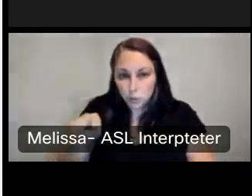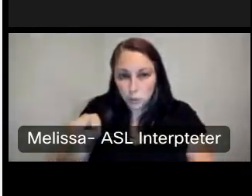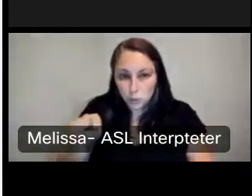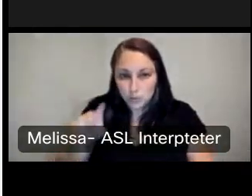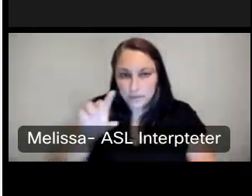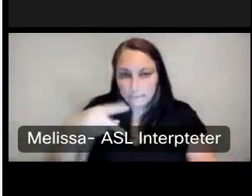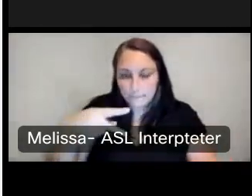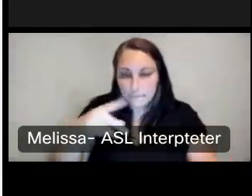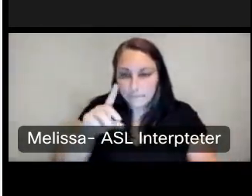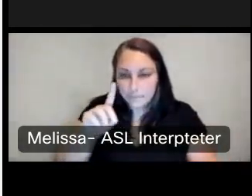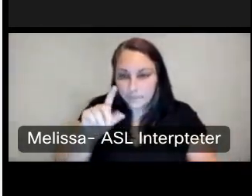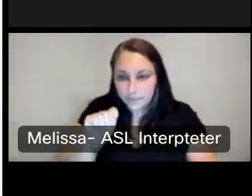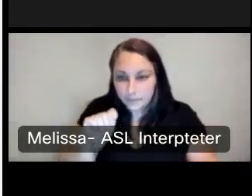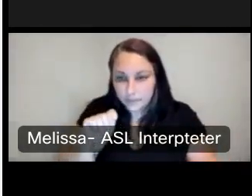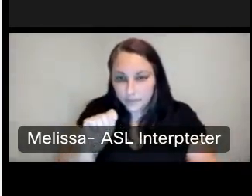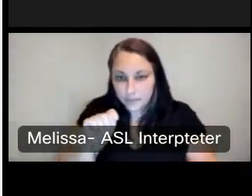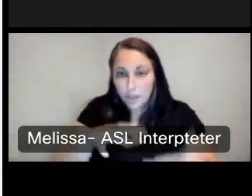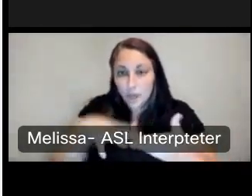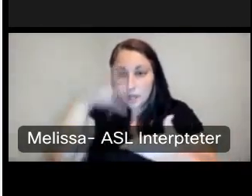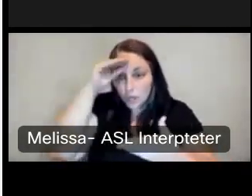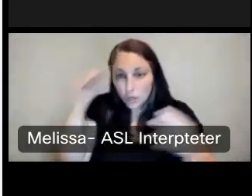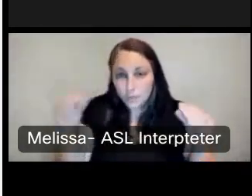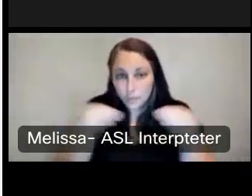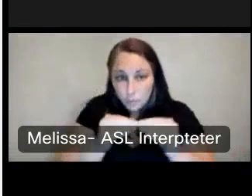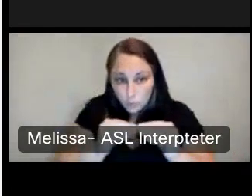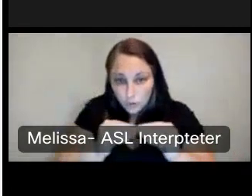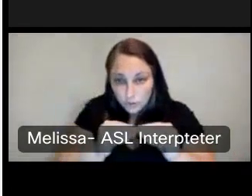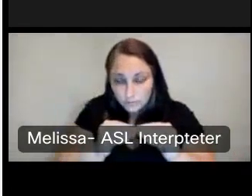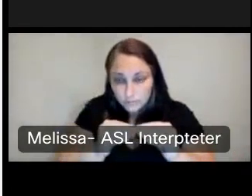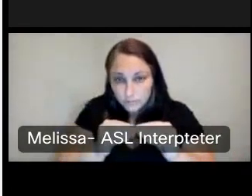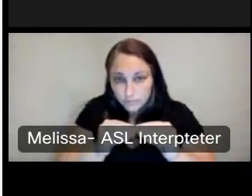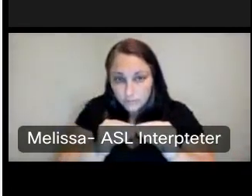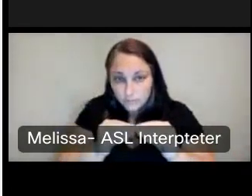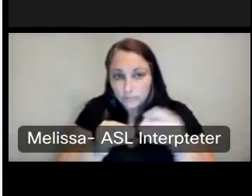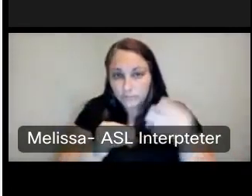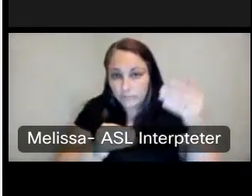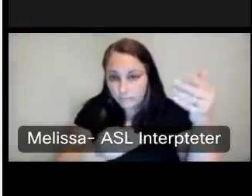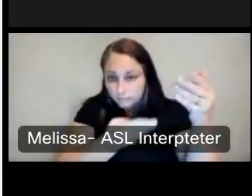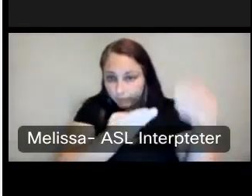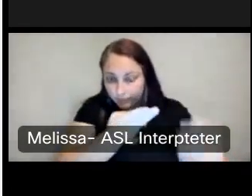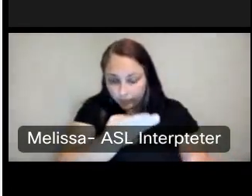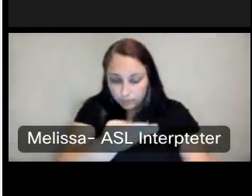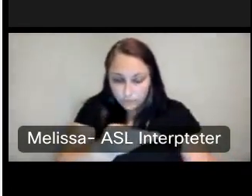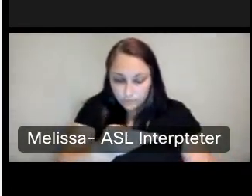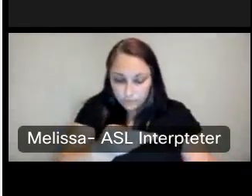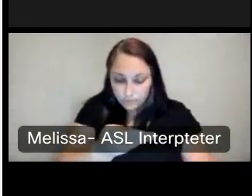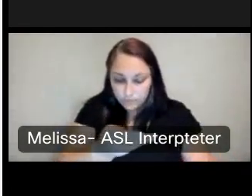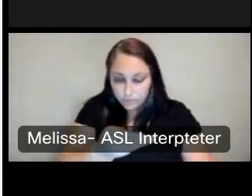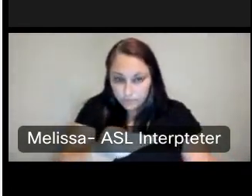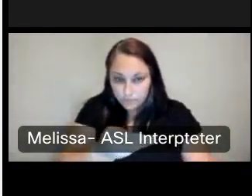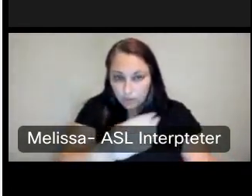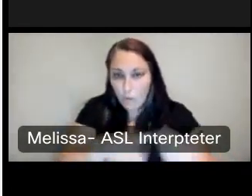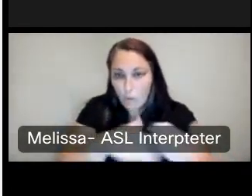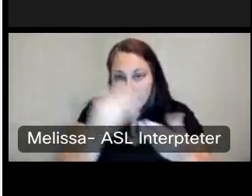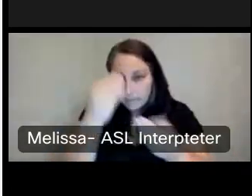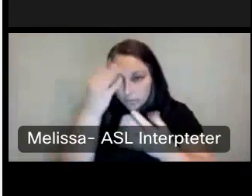the slider learn more and here you can find all the information on the service changes